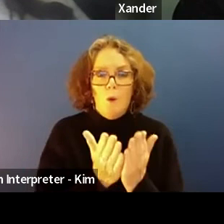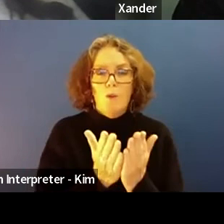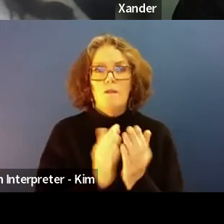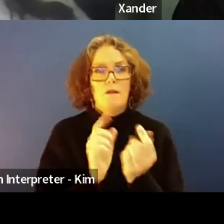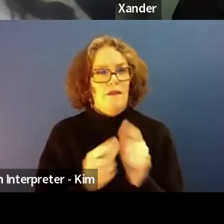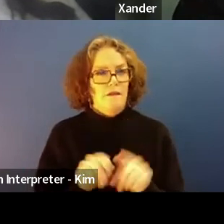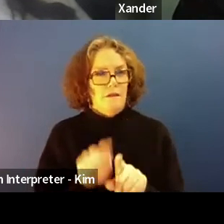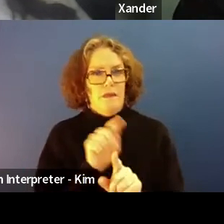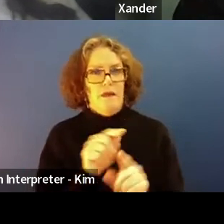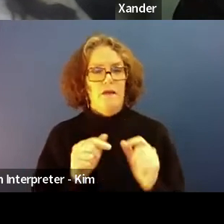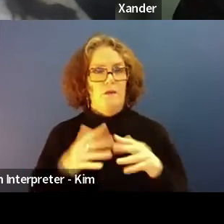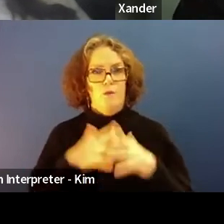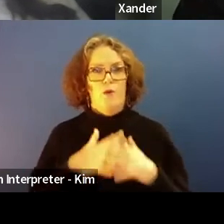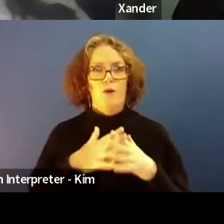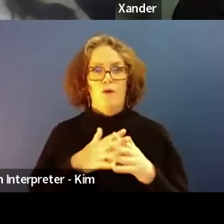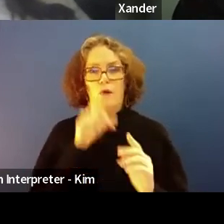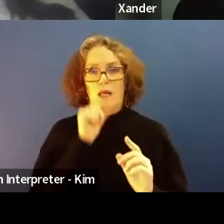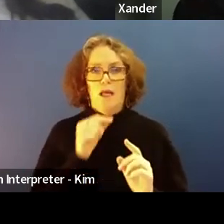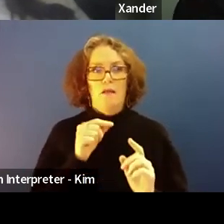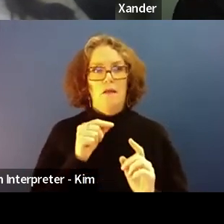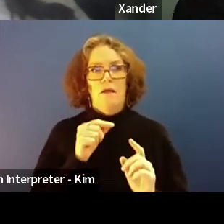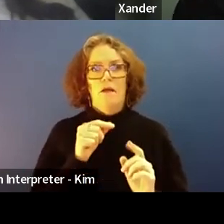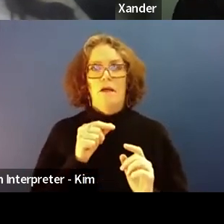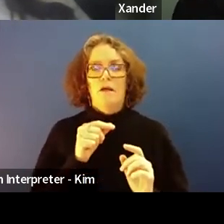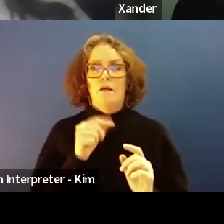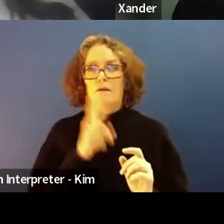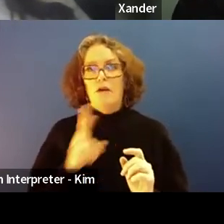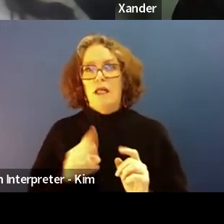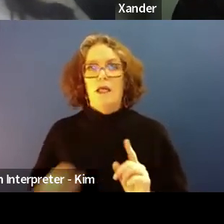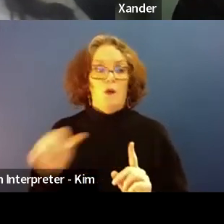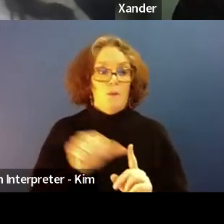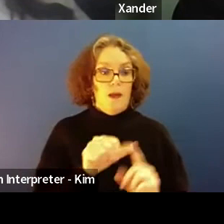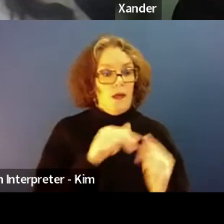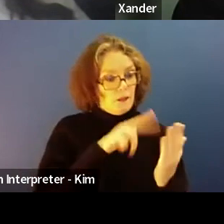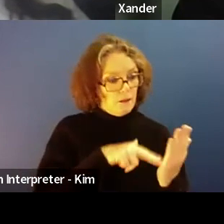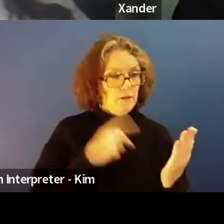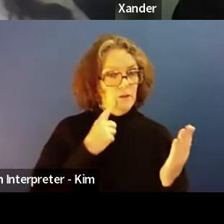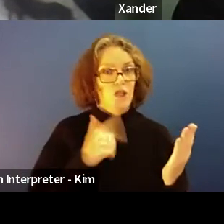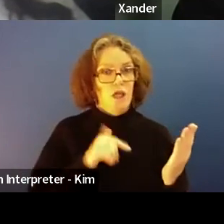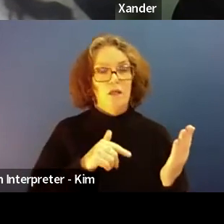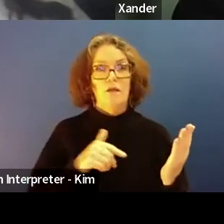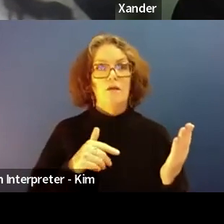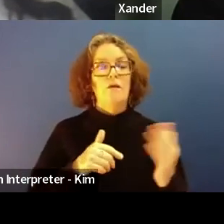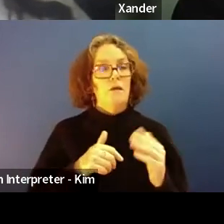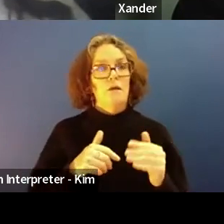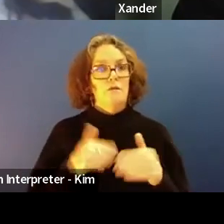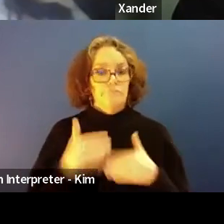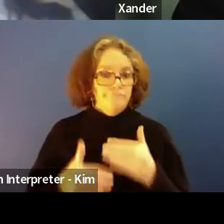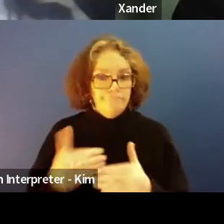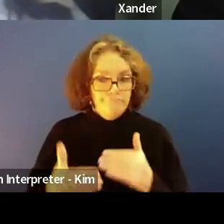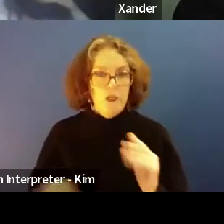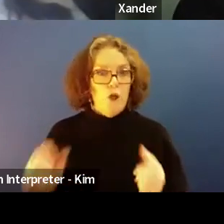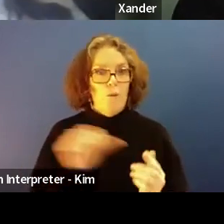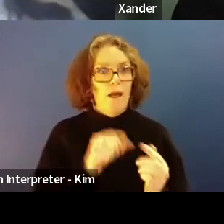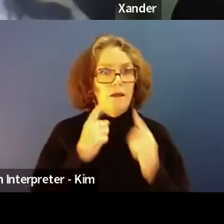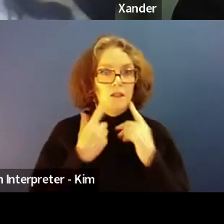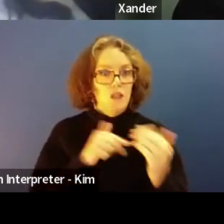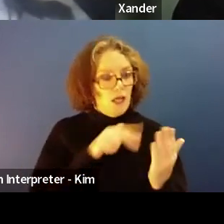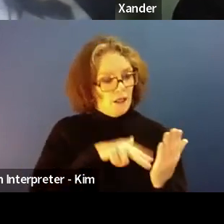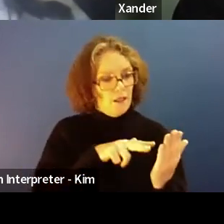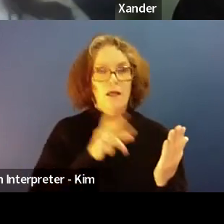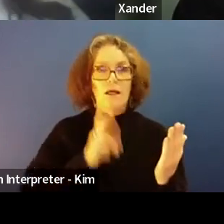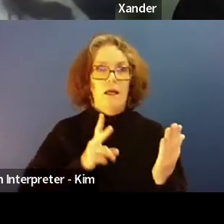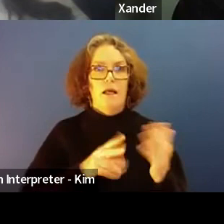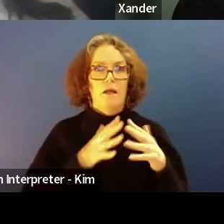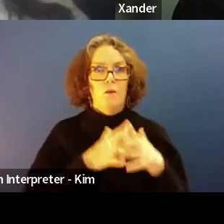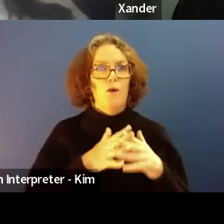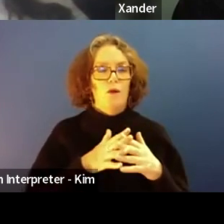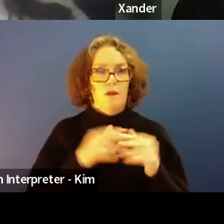But it's something that you can keep coming back to is as things progress. So we might move on if that's all right I know we've talked a lot about information already but that's where we going next.